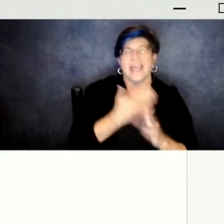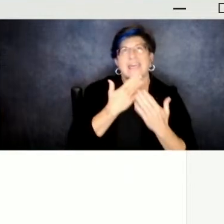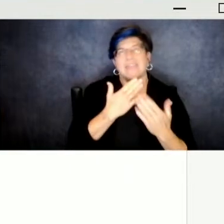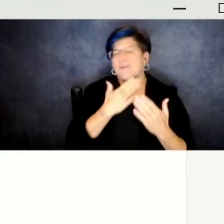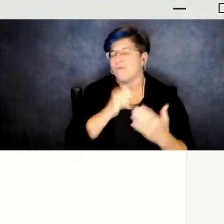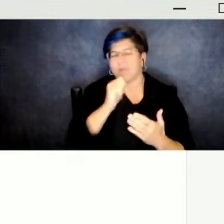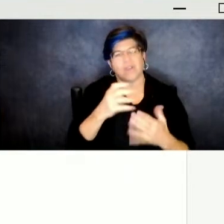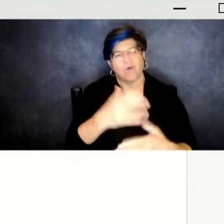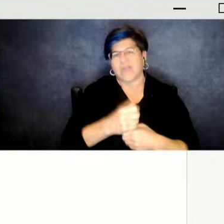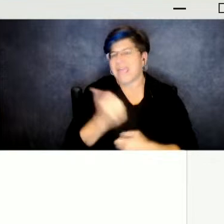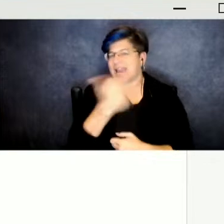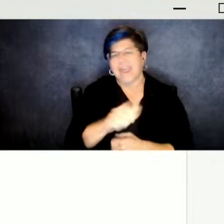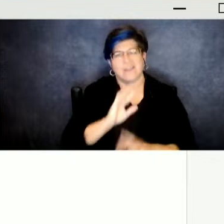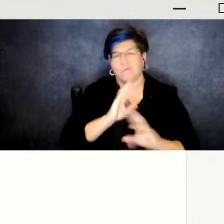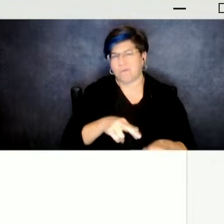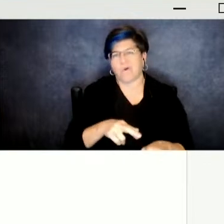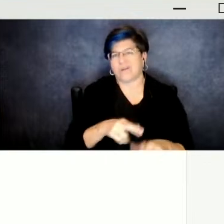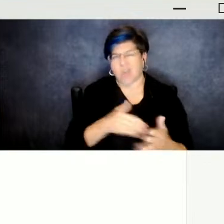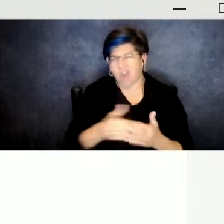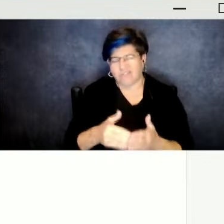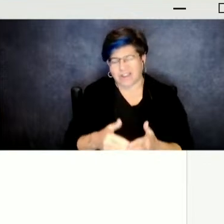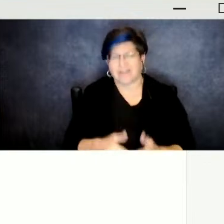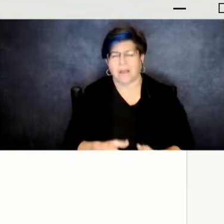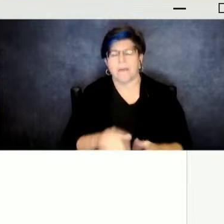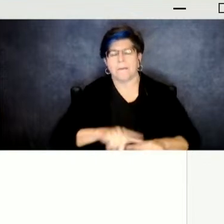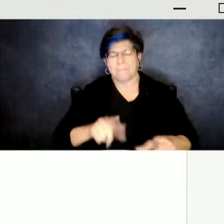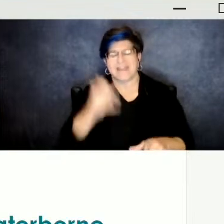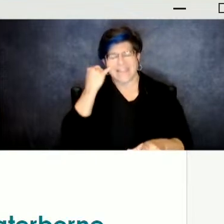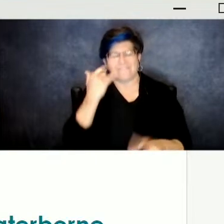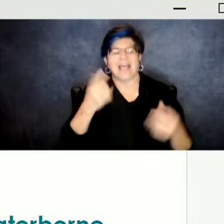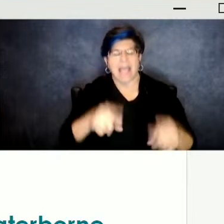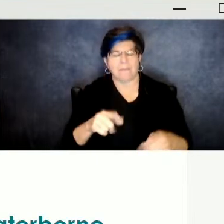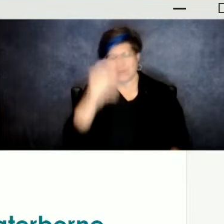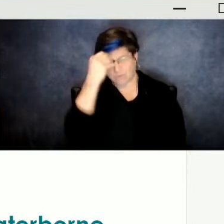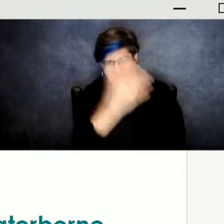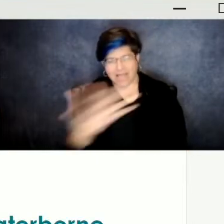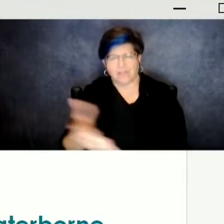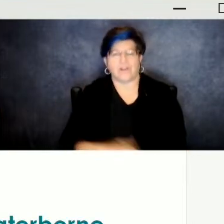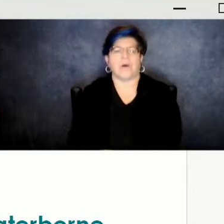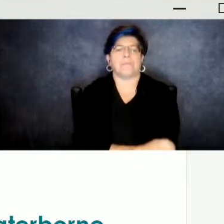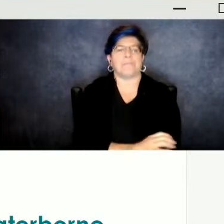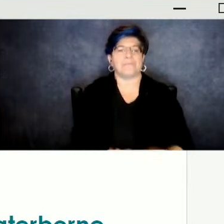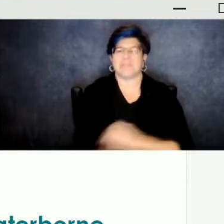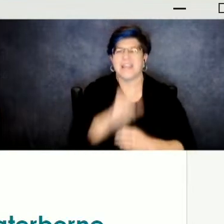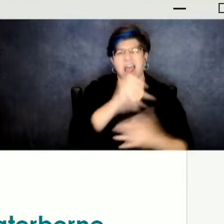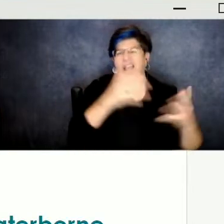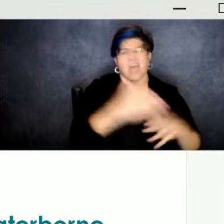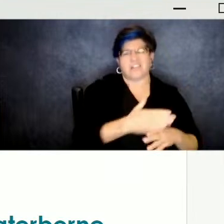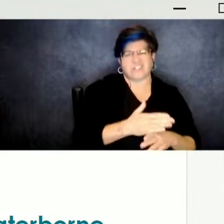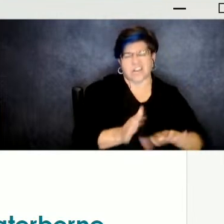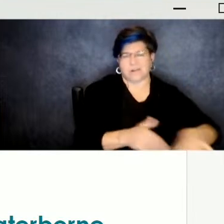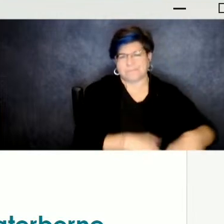THREAT TO NATIONAL SECURITY. THANKFULLY WE DON'T GET ANY REPORTS OF THESE VERY OFTEN SO